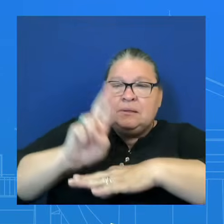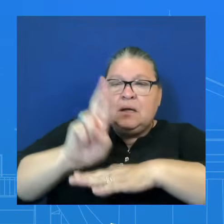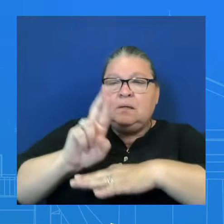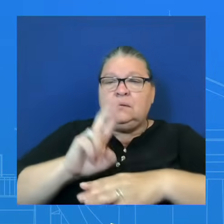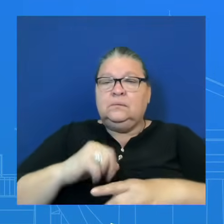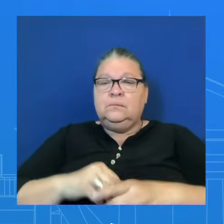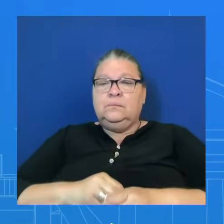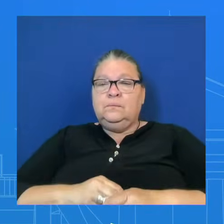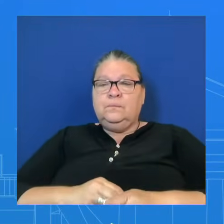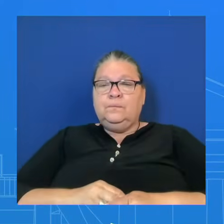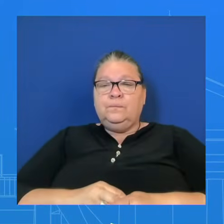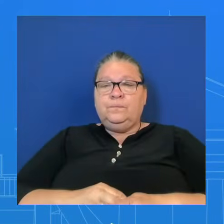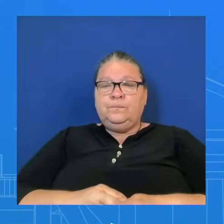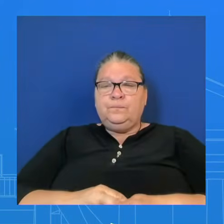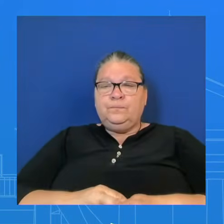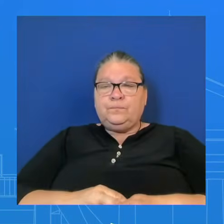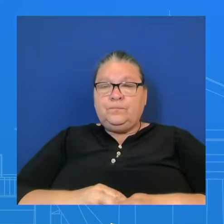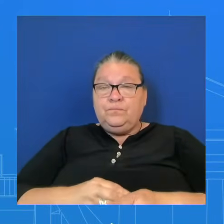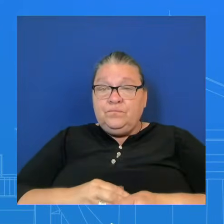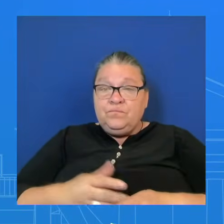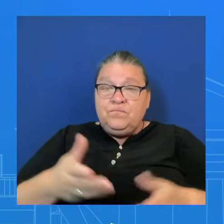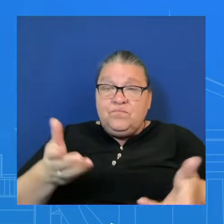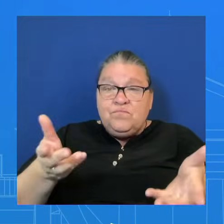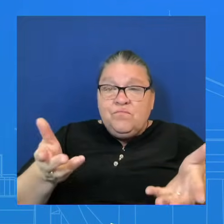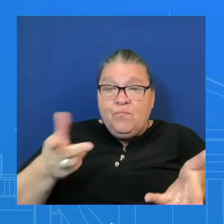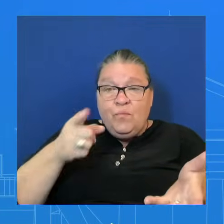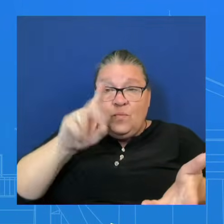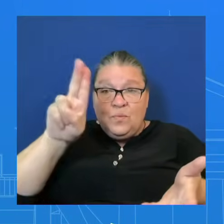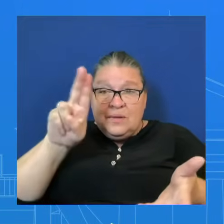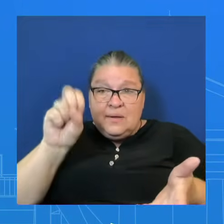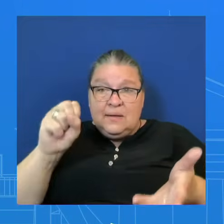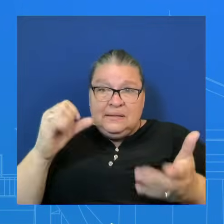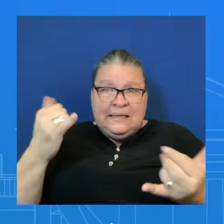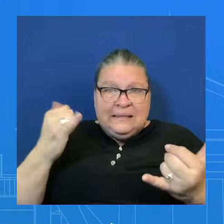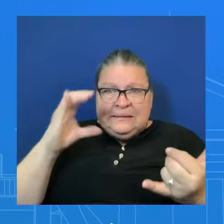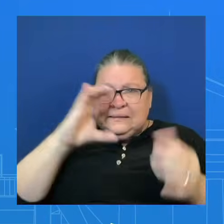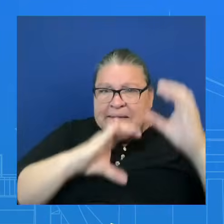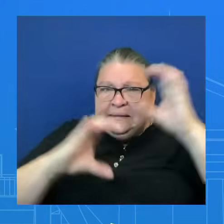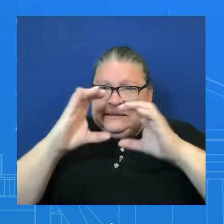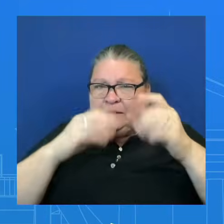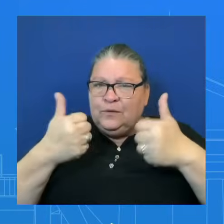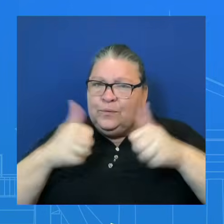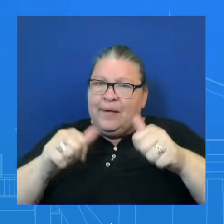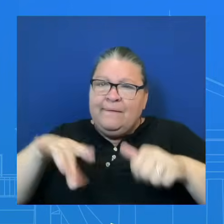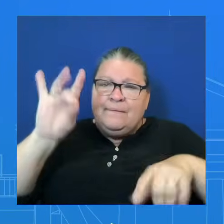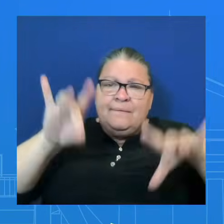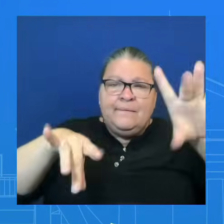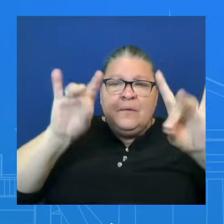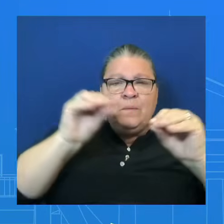that they could potentially send or additional air defense? Could we see some of that ? Mr. Kirby: What I would tell you is we've been prioritizing air defense now